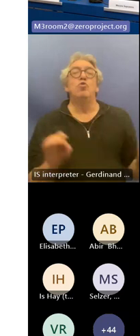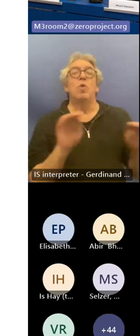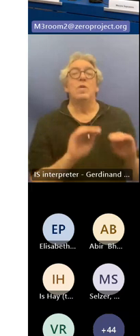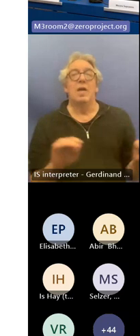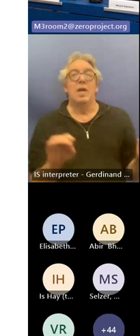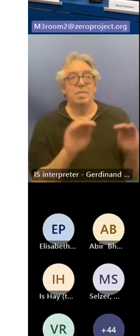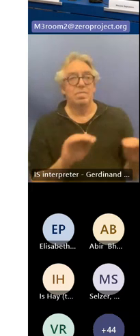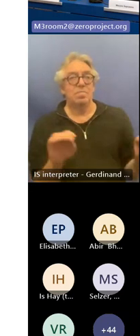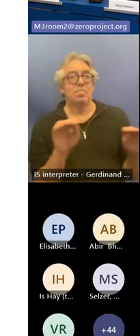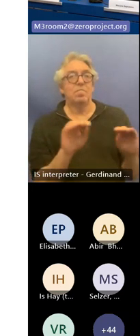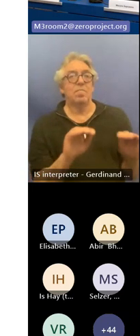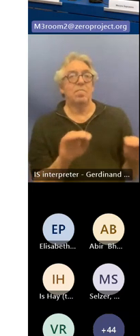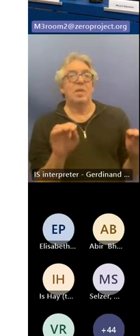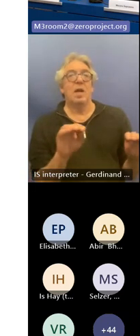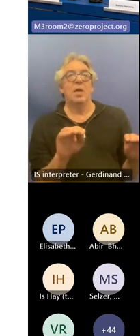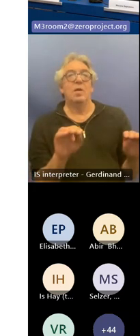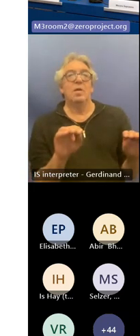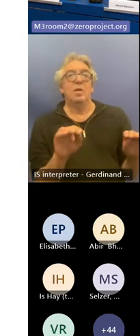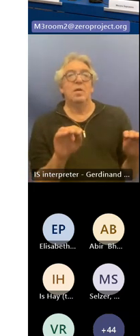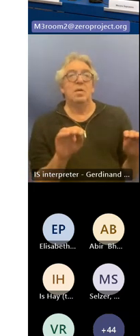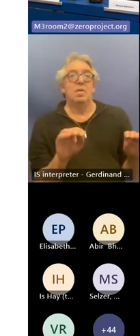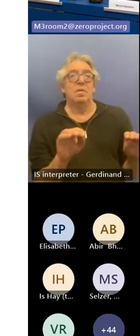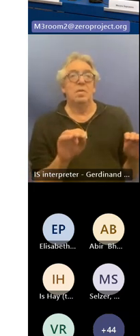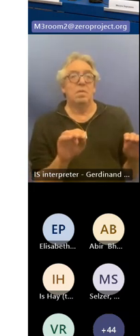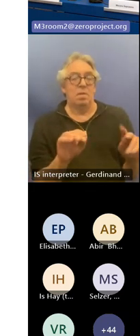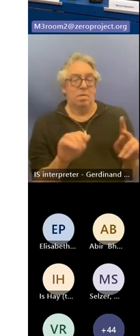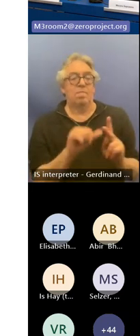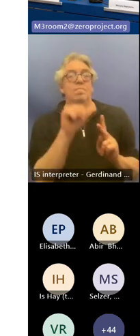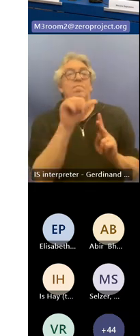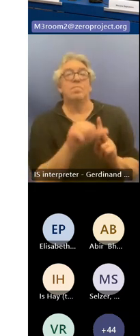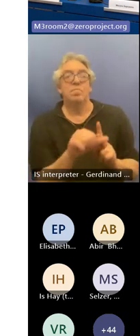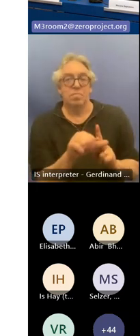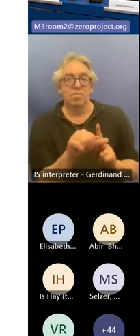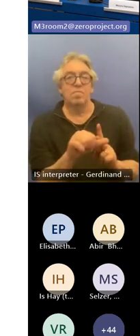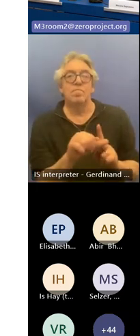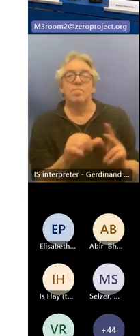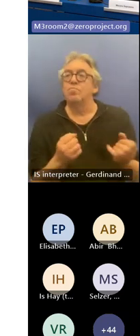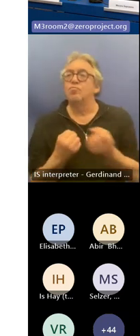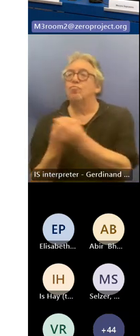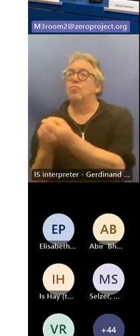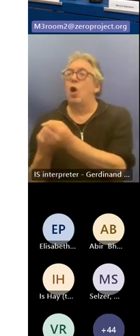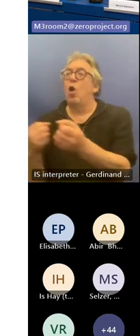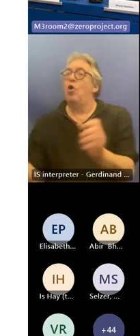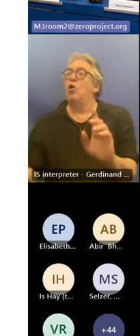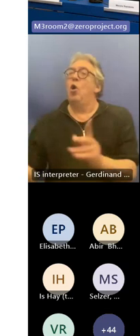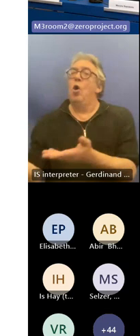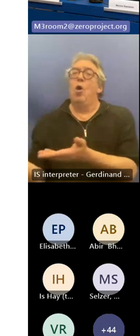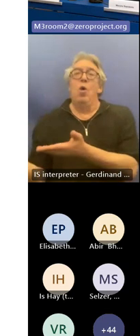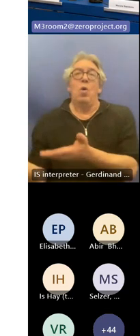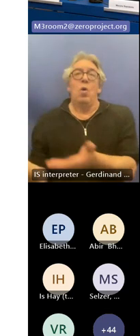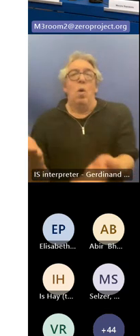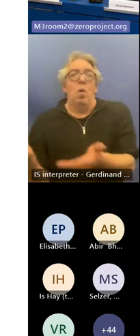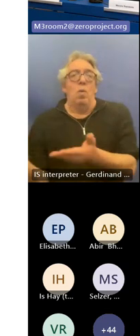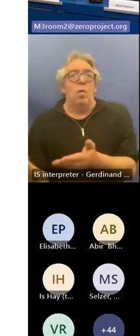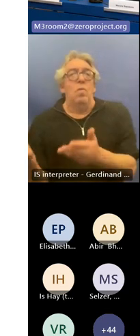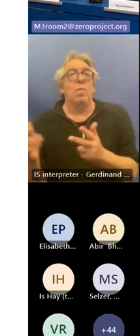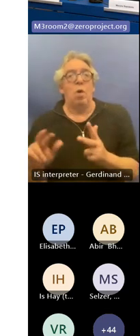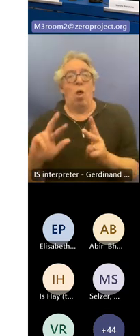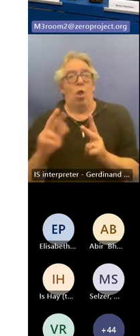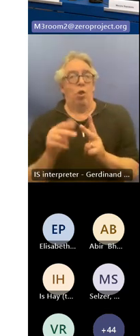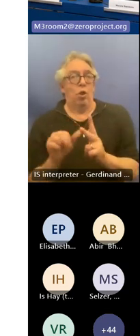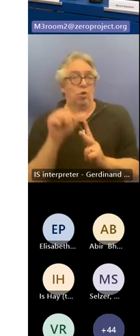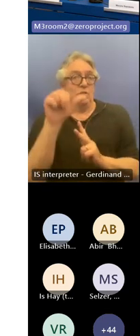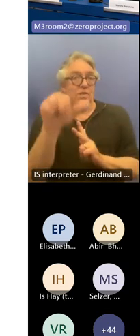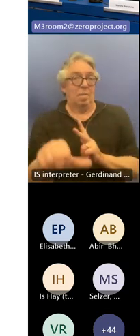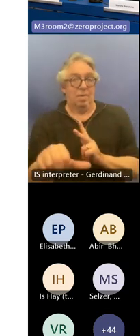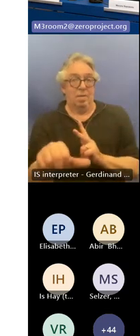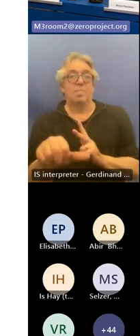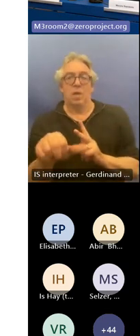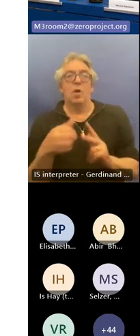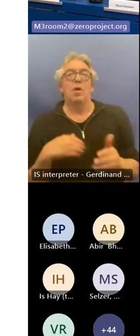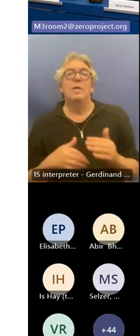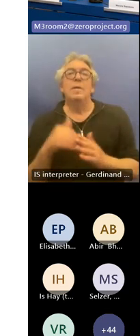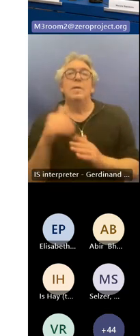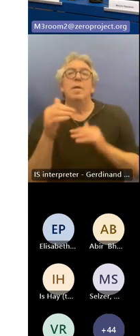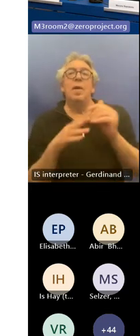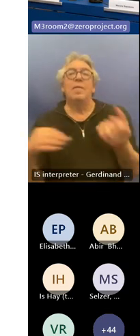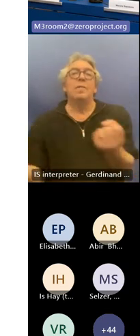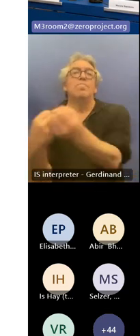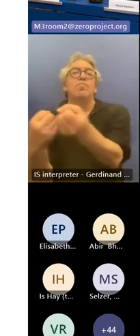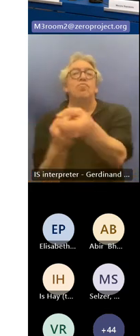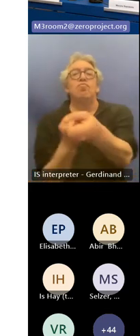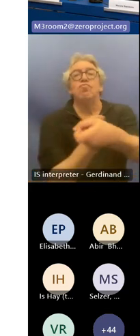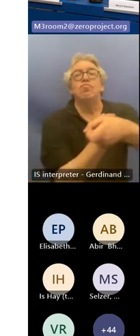is a support system the third layer is an approach to ecosystem building. For livelihood creation and